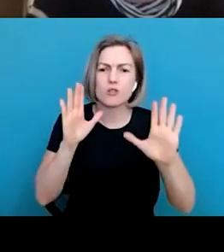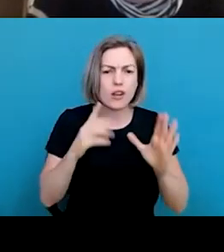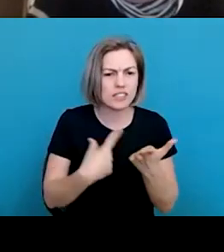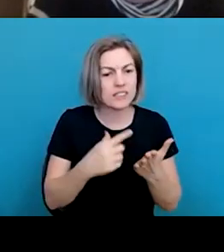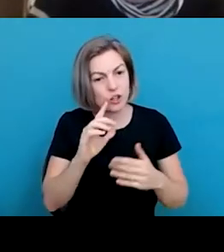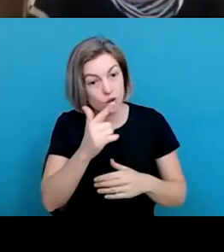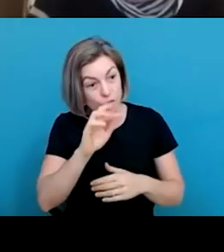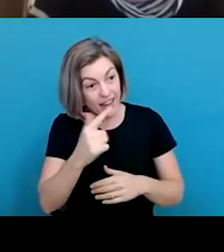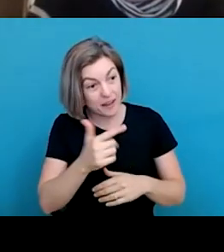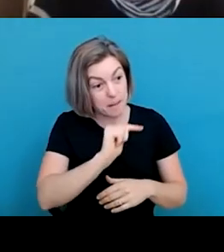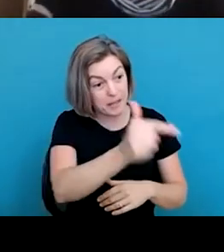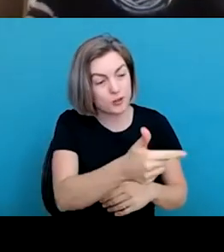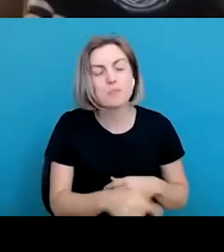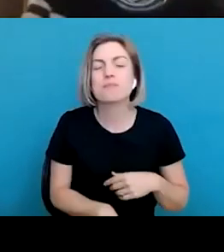Thank you very much . I'm just going to say that and we need to